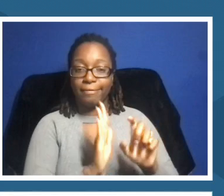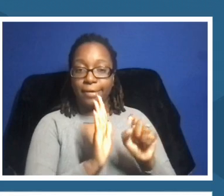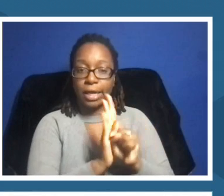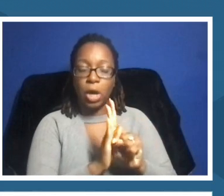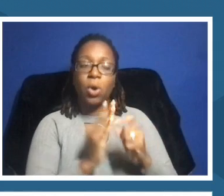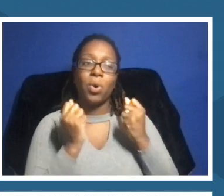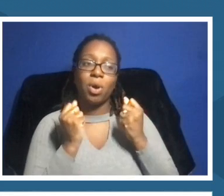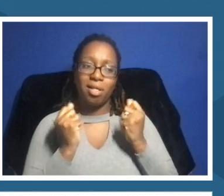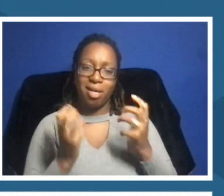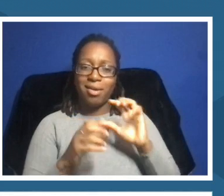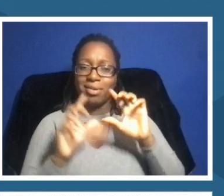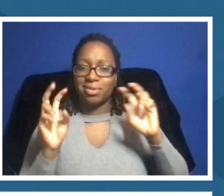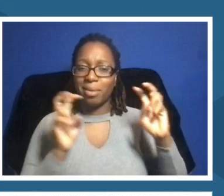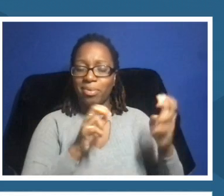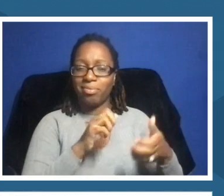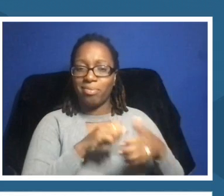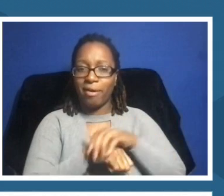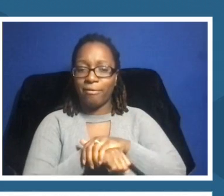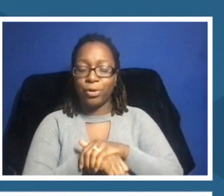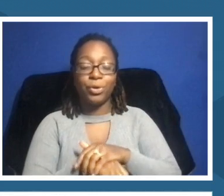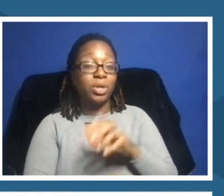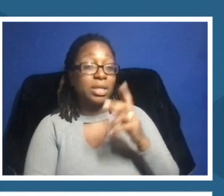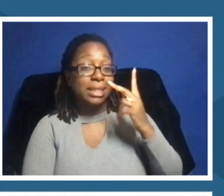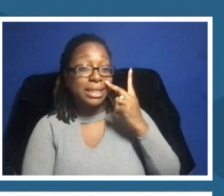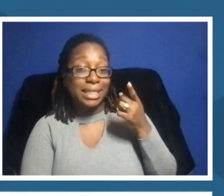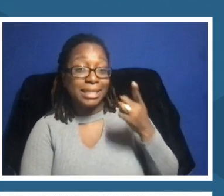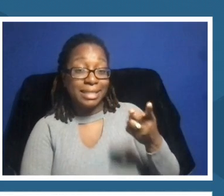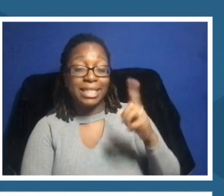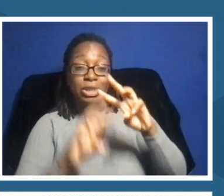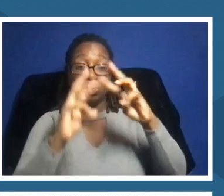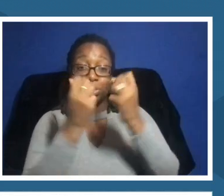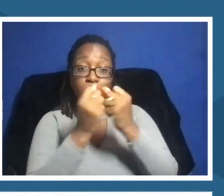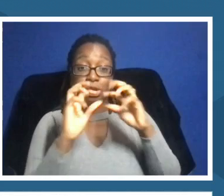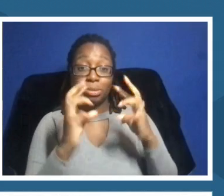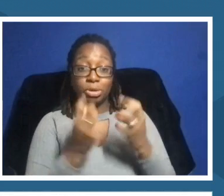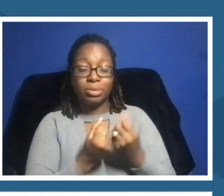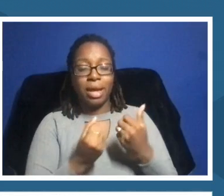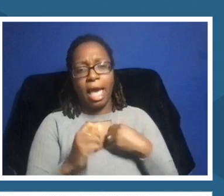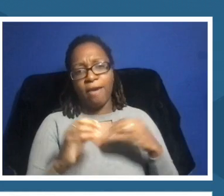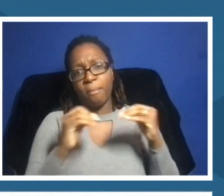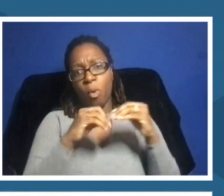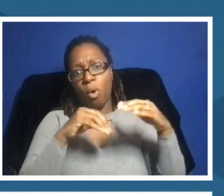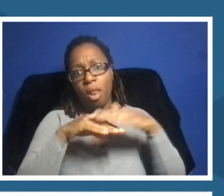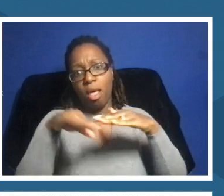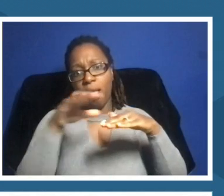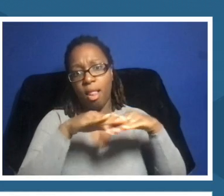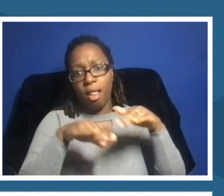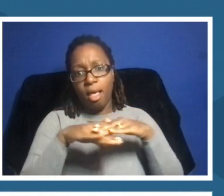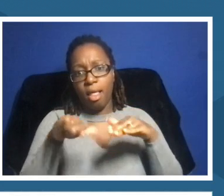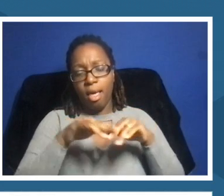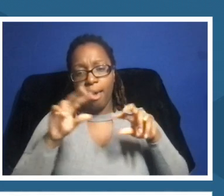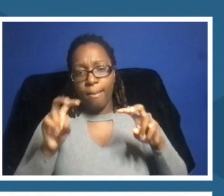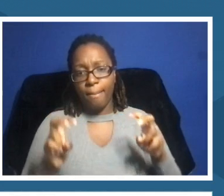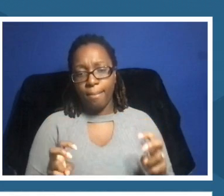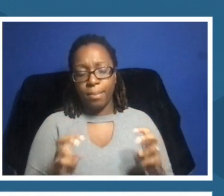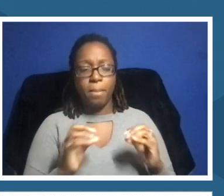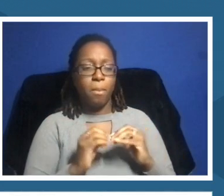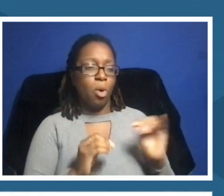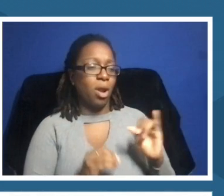a series that has many more topics to cover uh it's not encyclopedic yet um